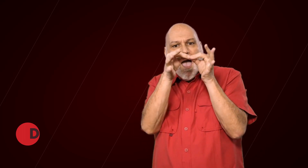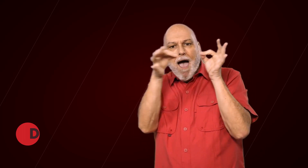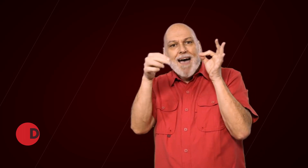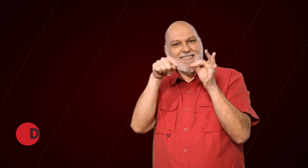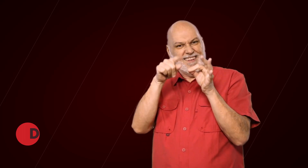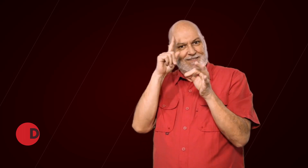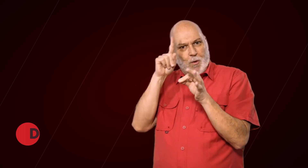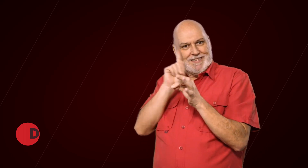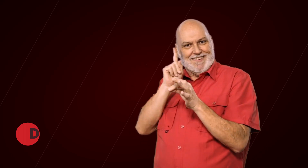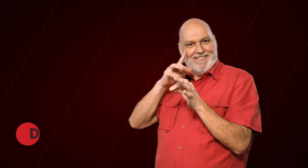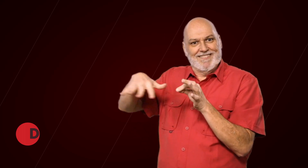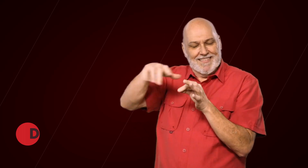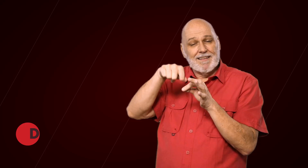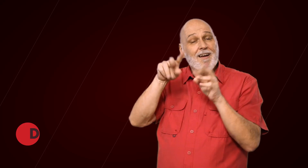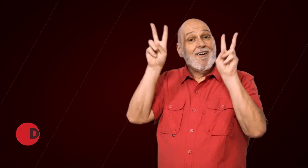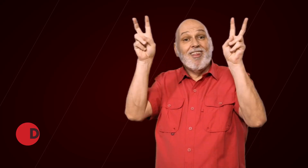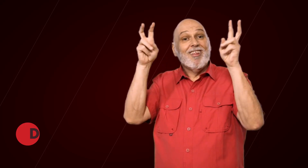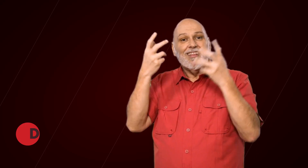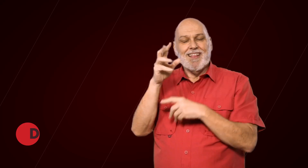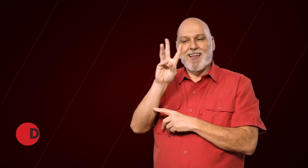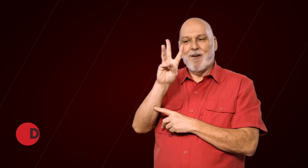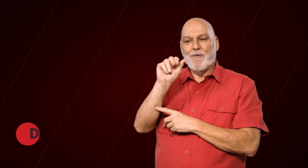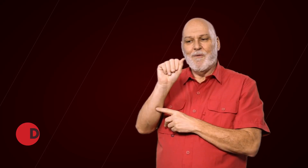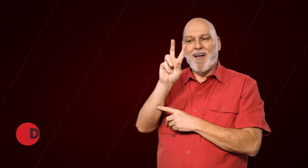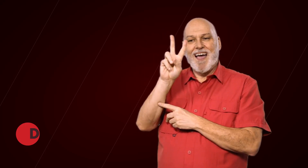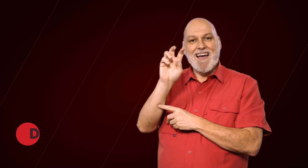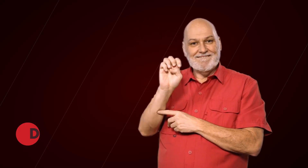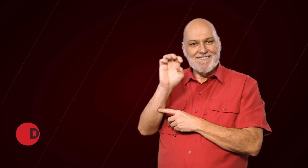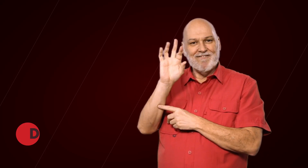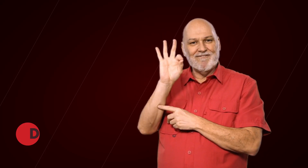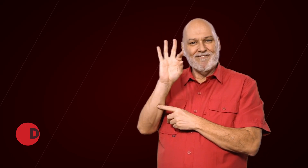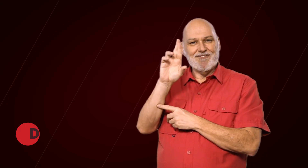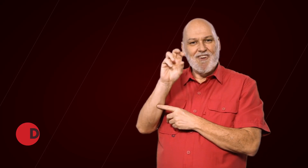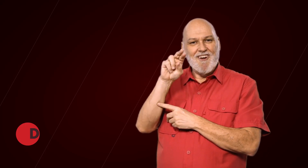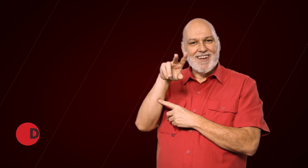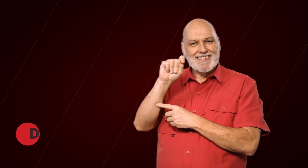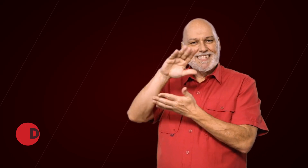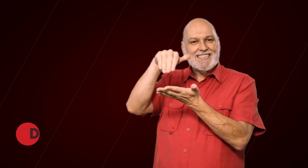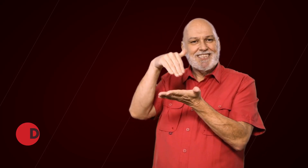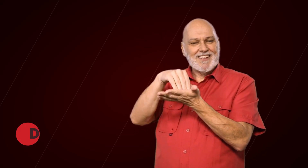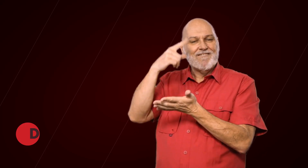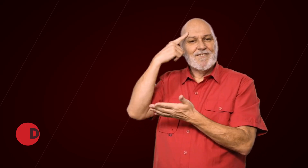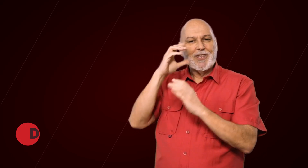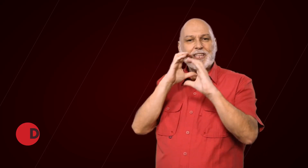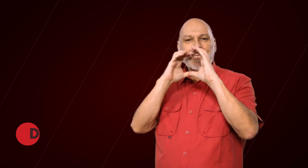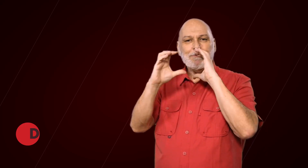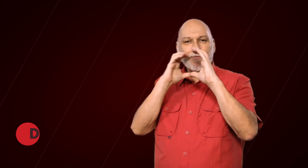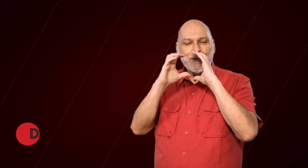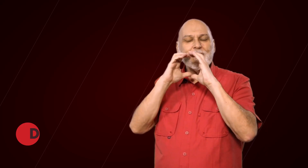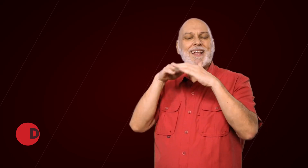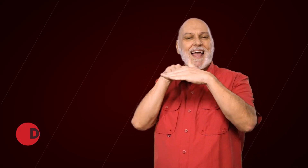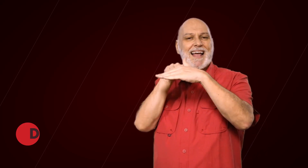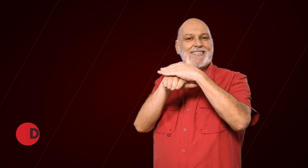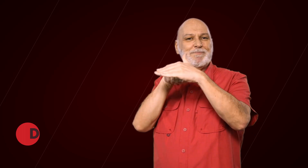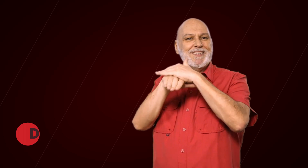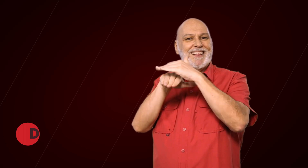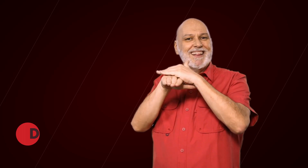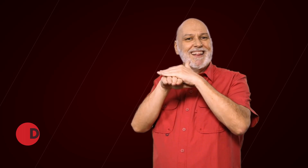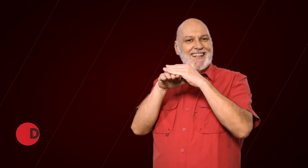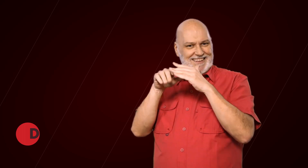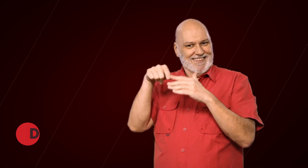Wavefront Centre for Communication Accessibility.